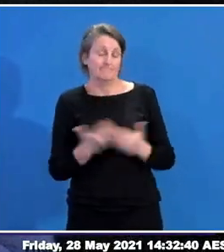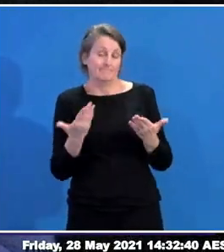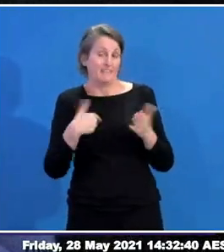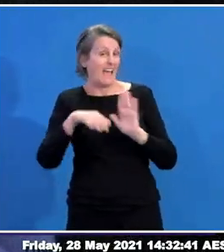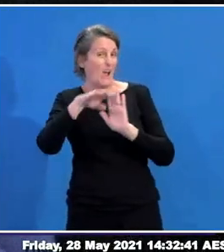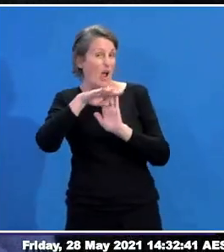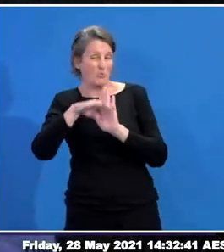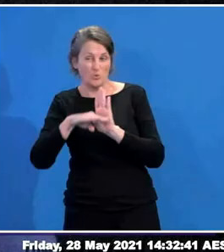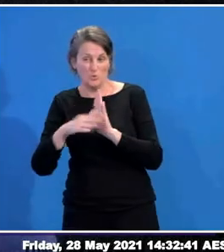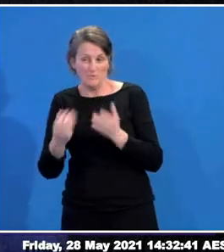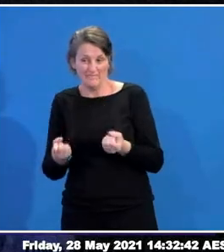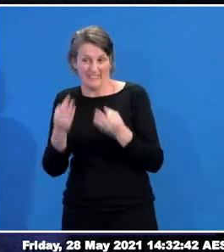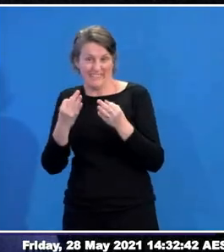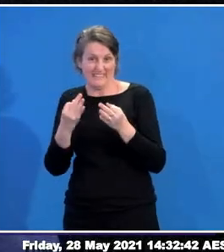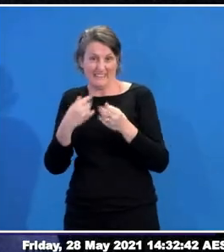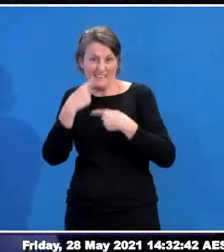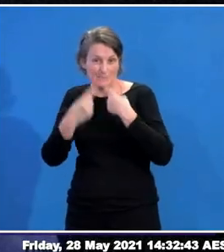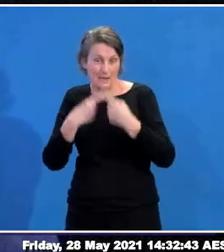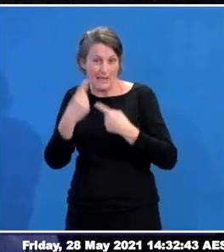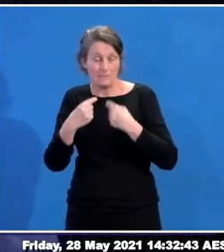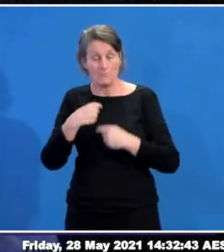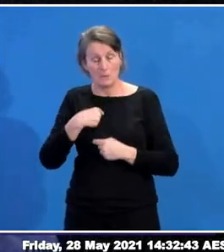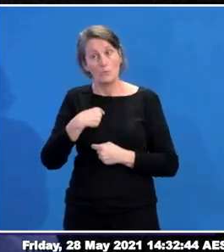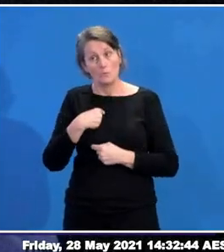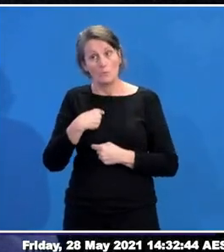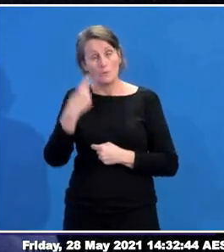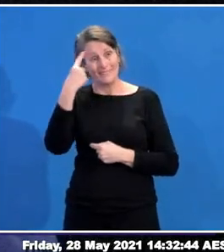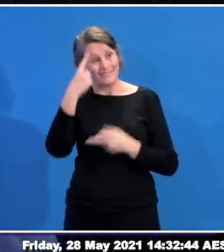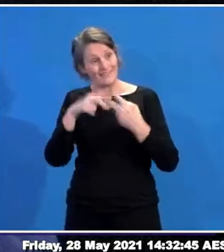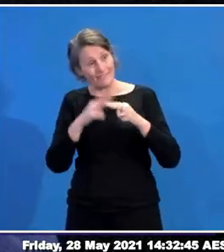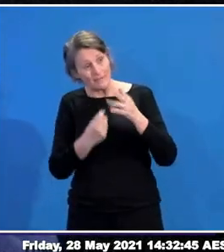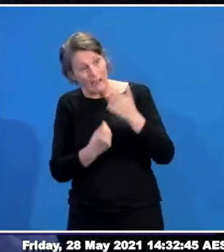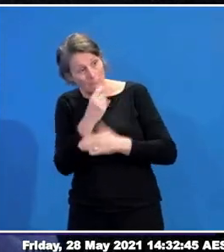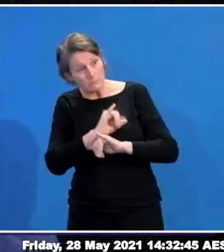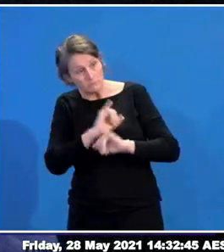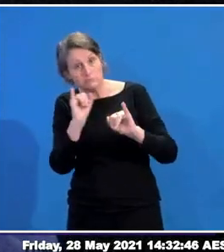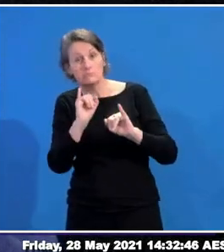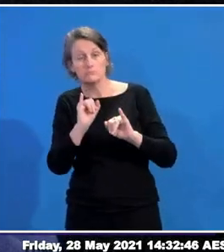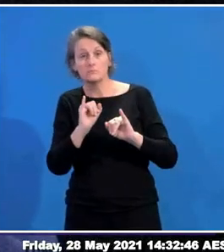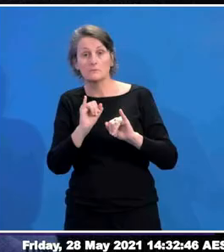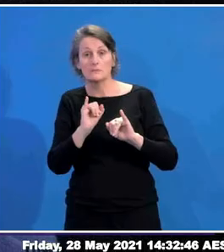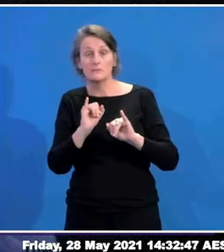Typically I think in our experience with reportable incidents, when we are asking